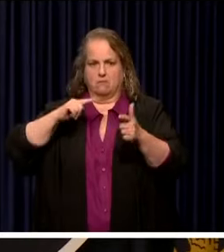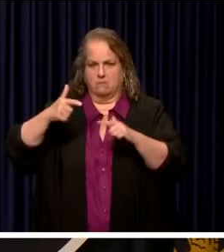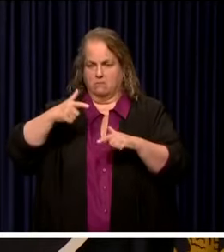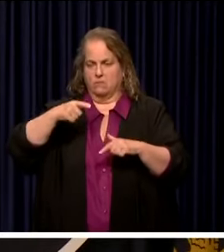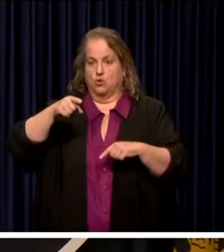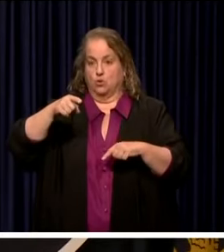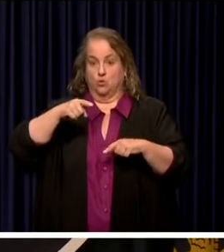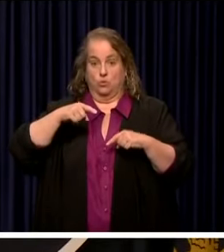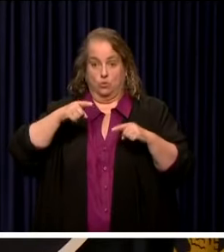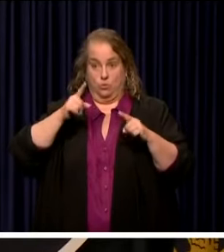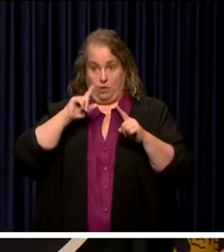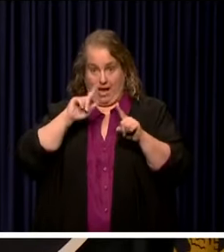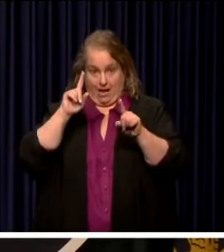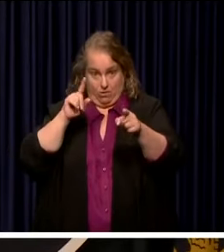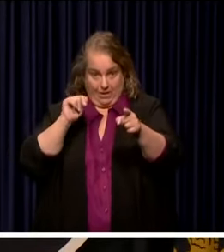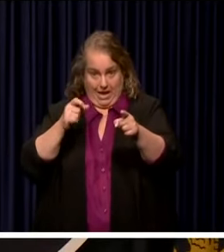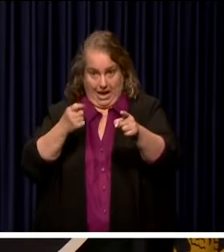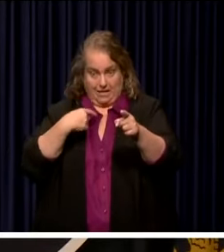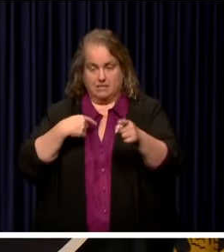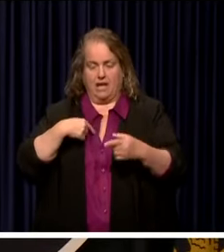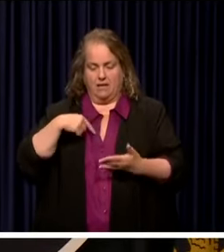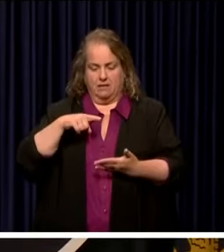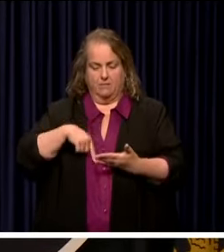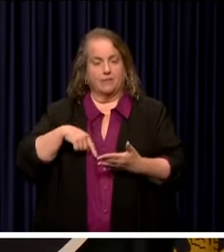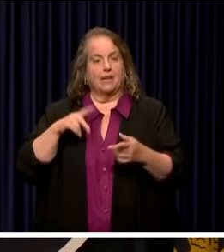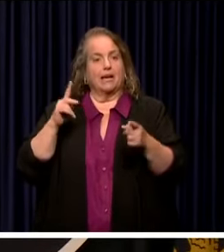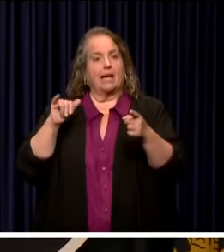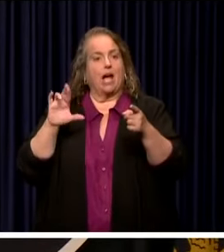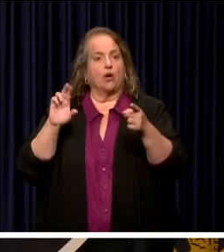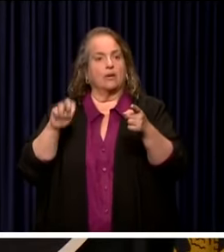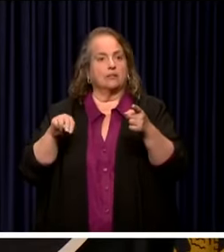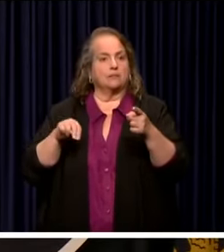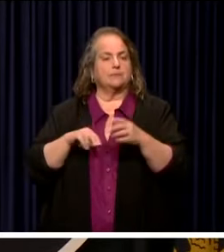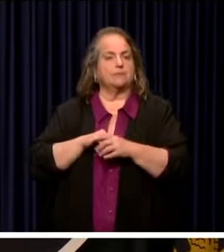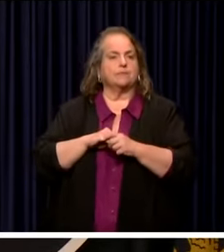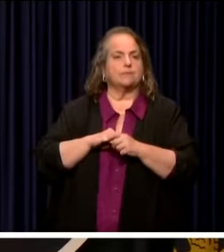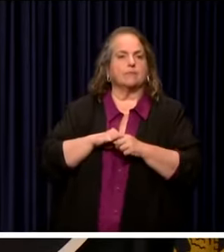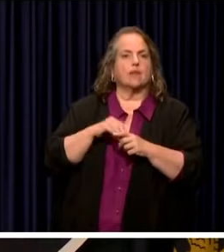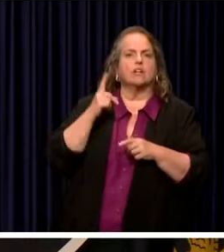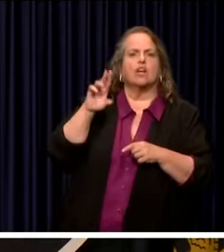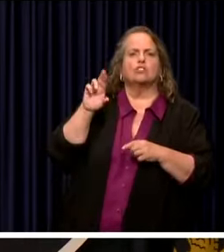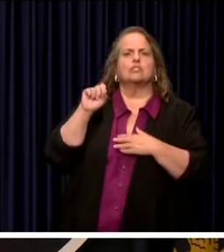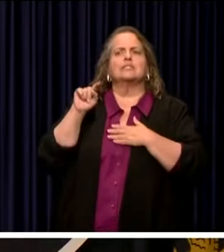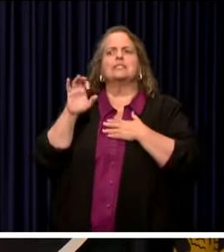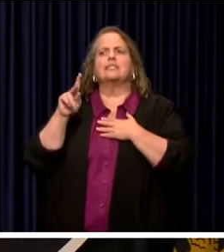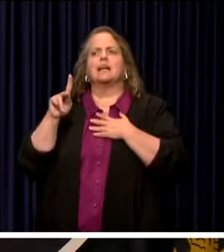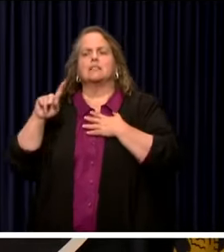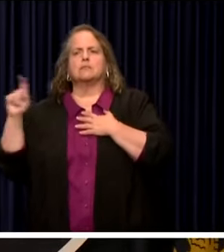GOES WITH IT. SO MY QUESTION TO BE HAS SOMEONE SOUGHT APPROPRIATE MEDICAL